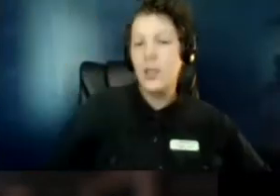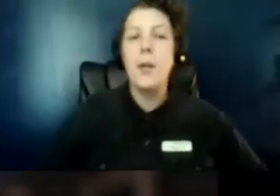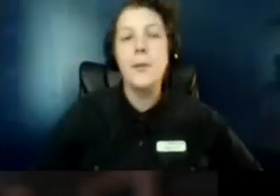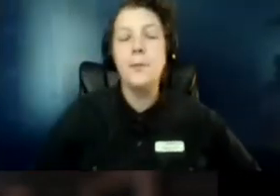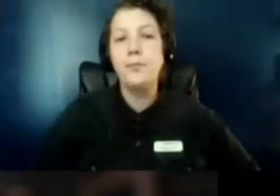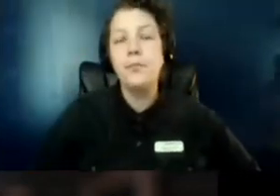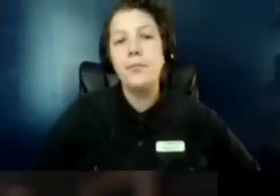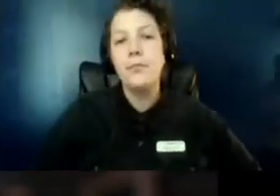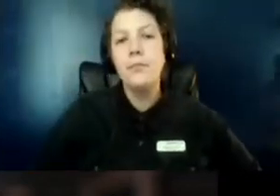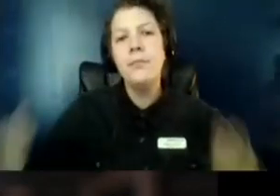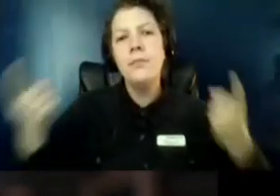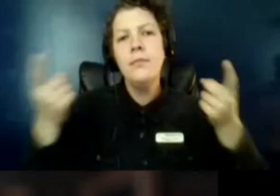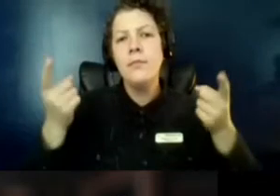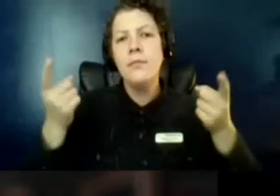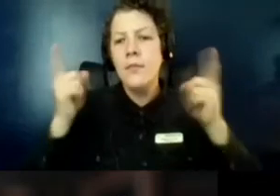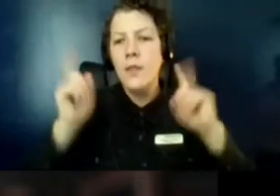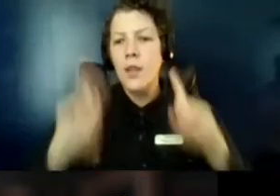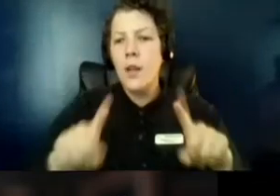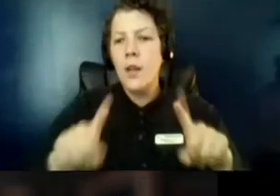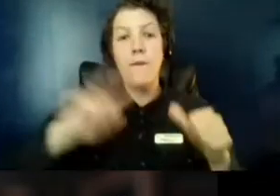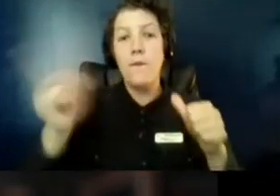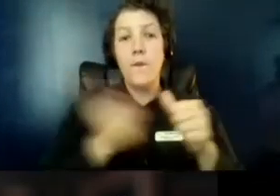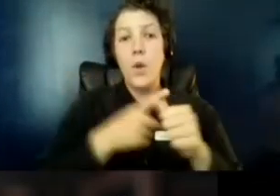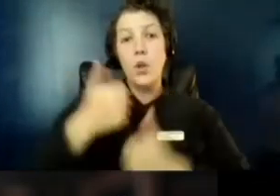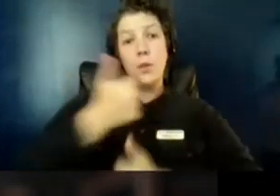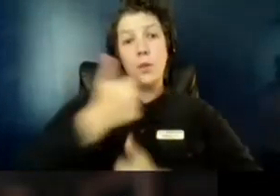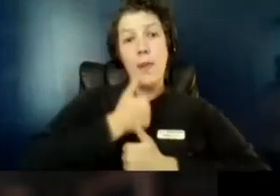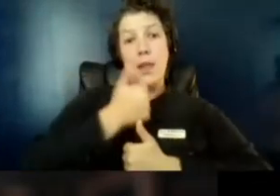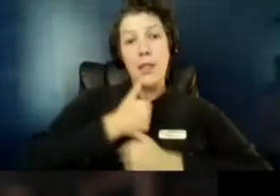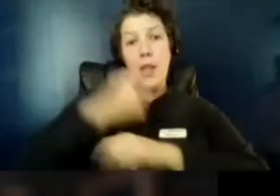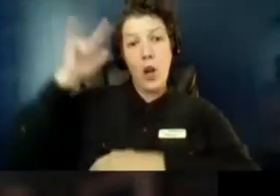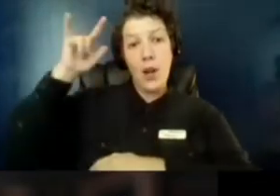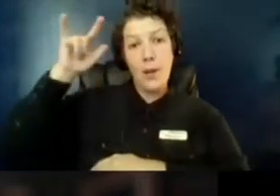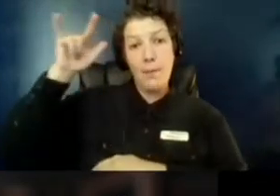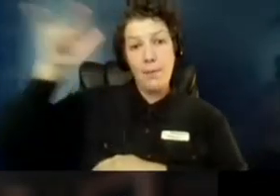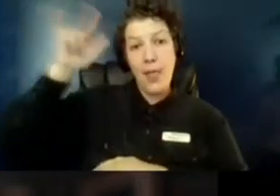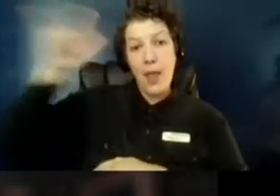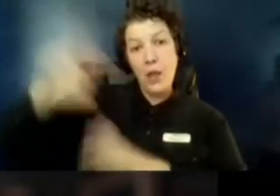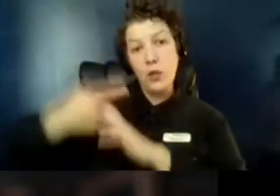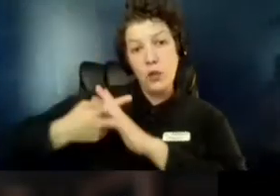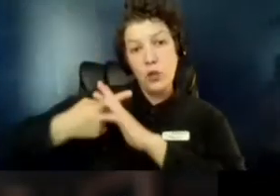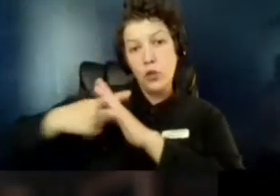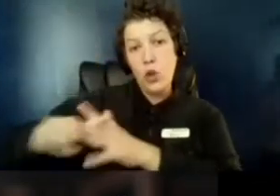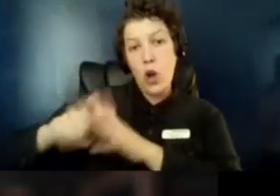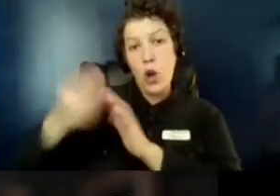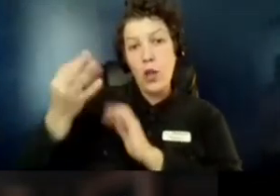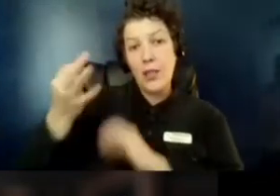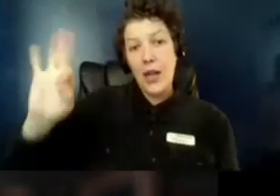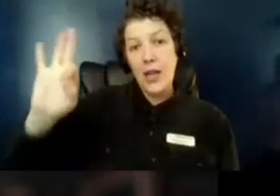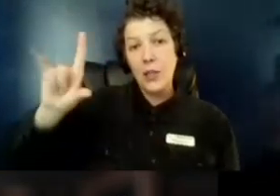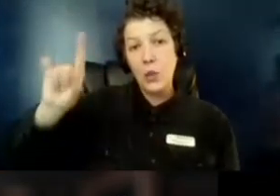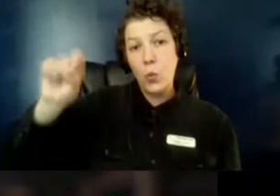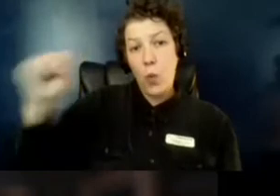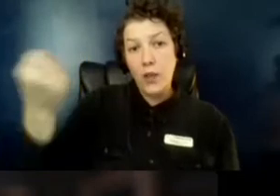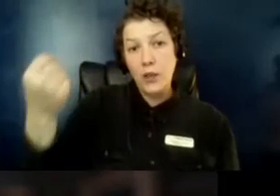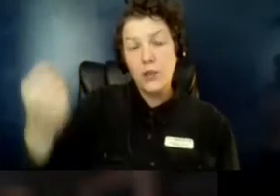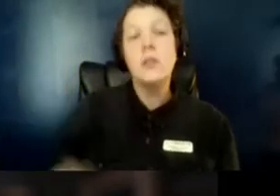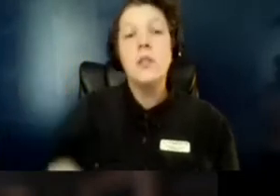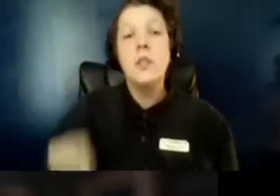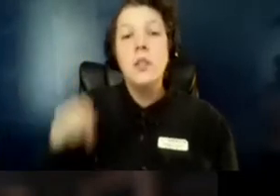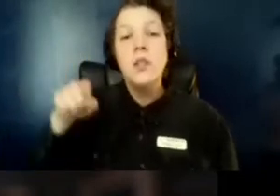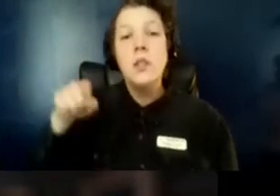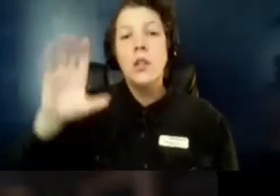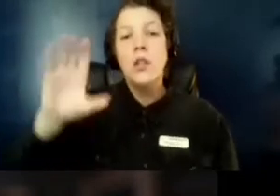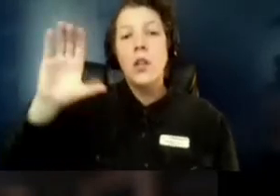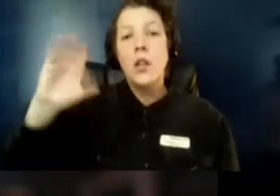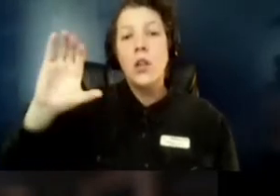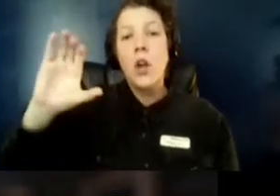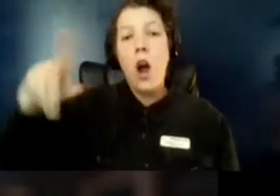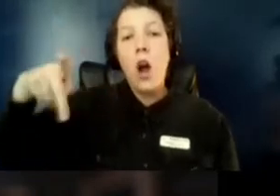the 1920s, the cockpits that were designed were created based on the measurements, the